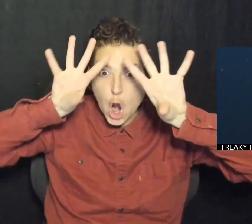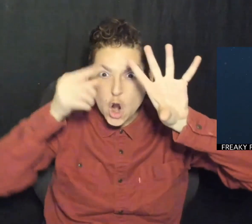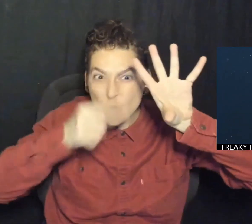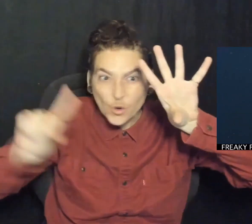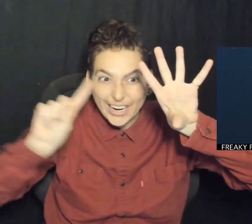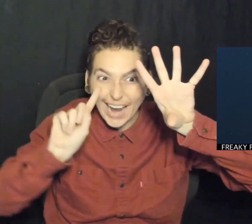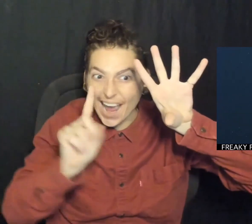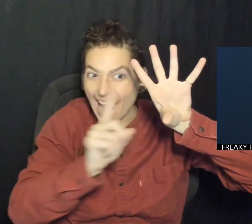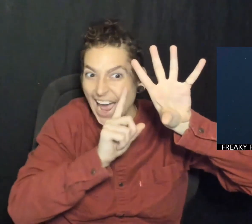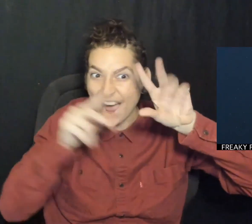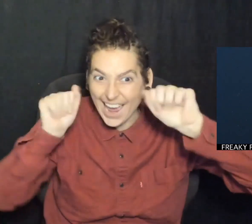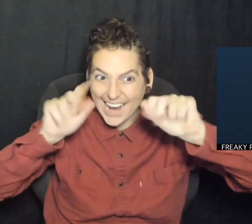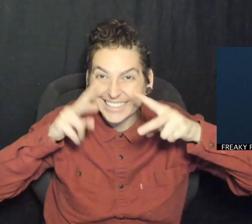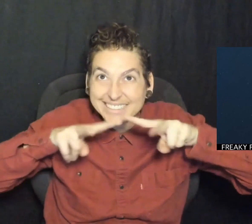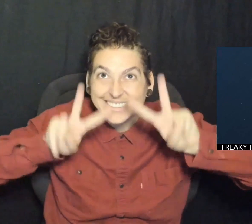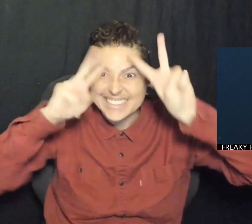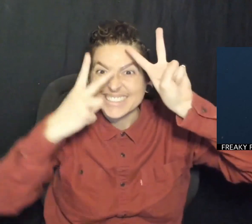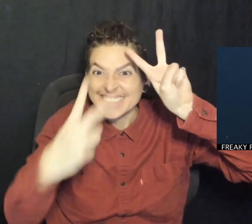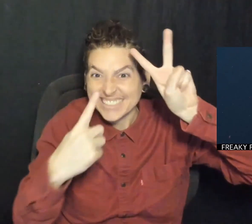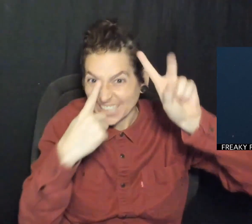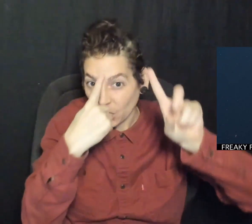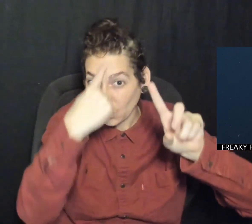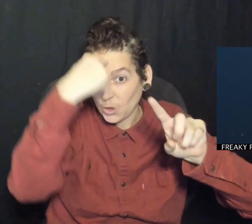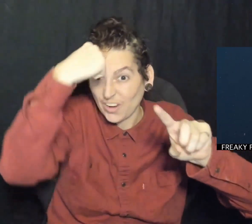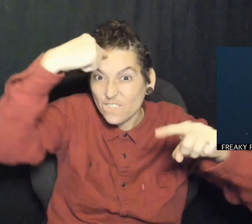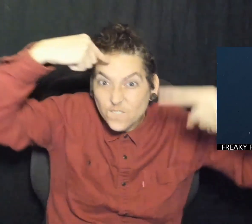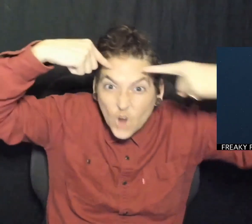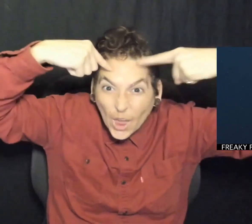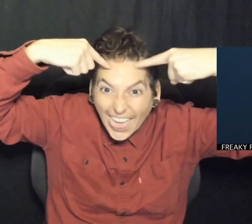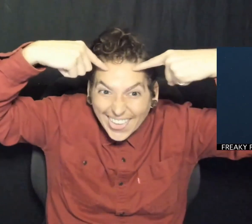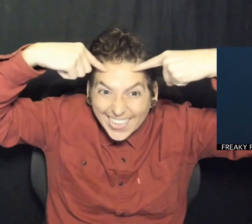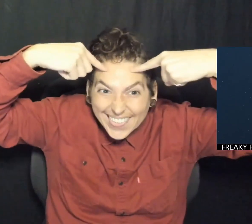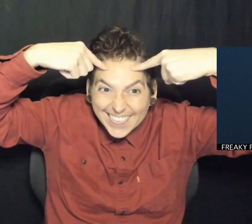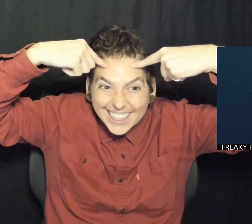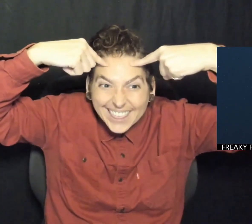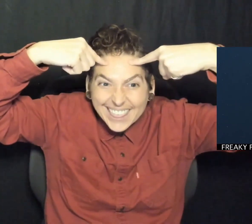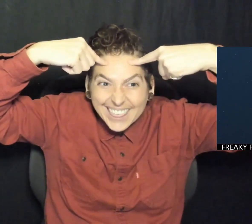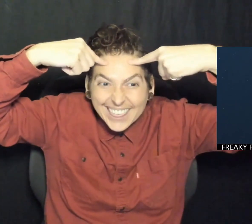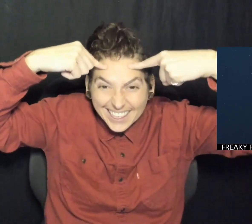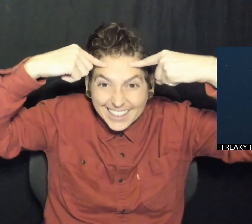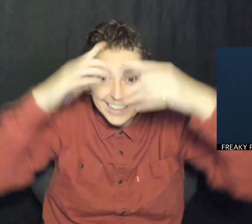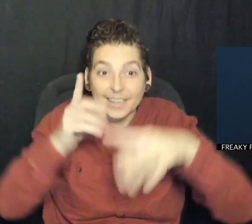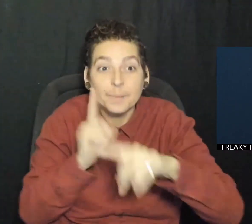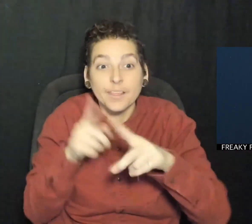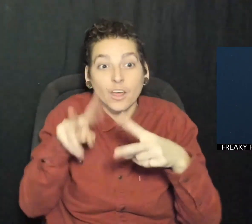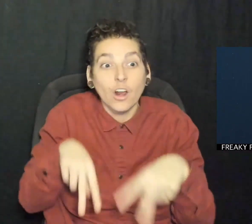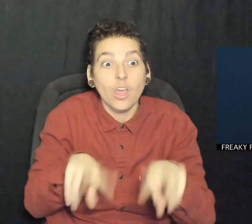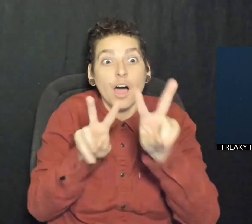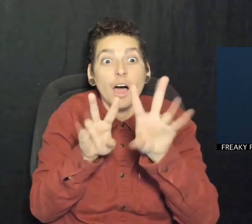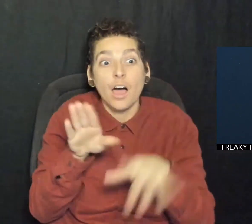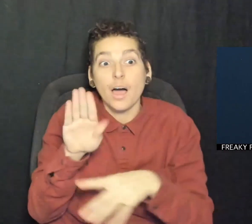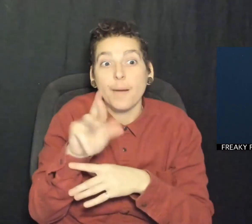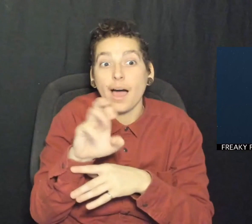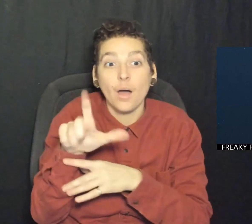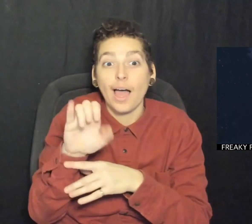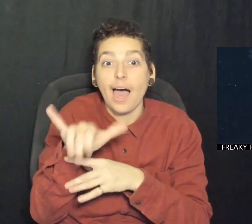its two glowing green eyes upward to see right through its own forehead and by looking up